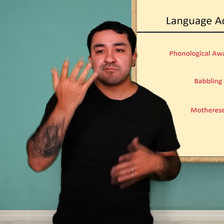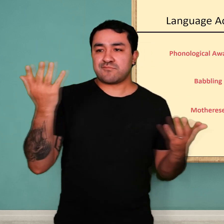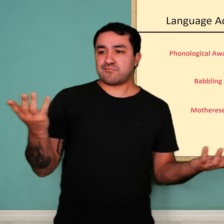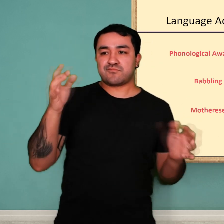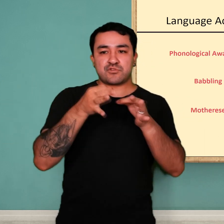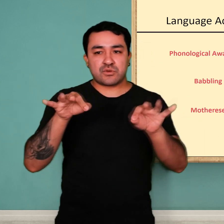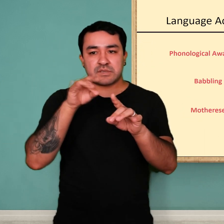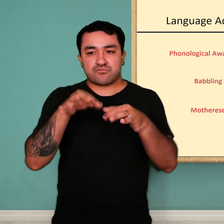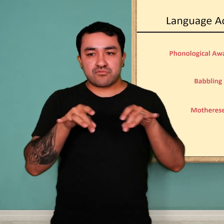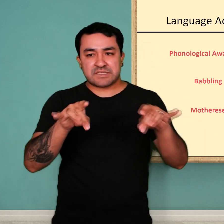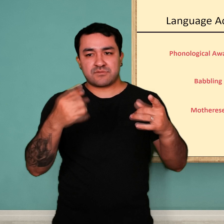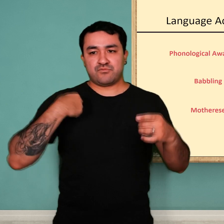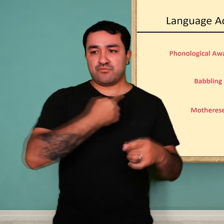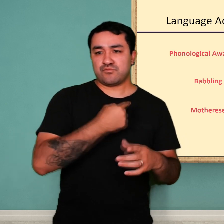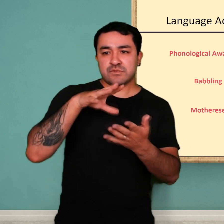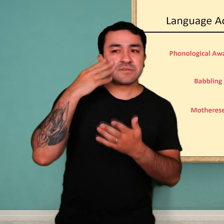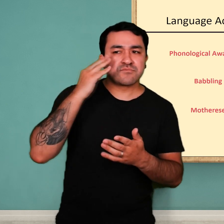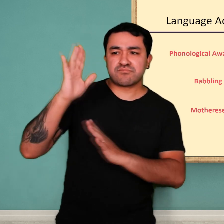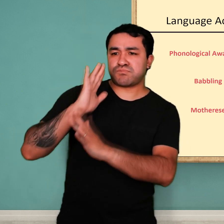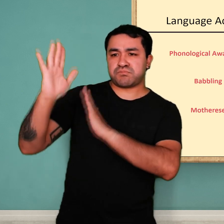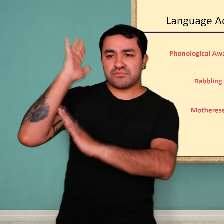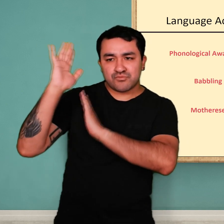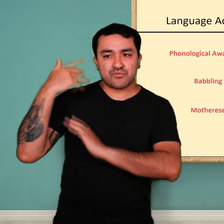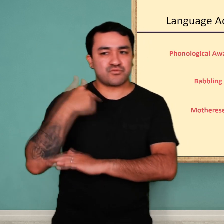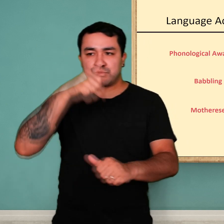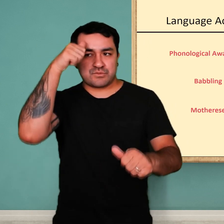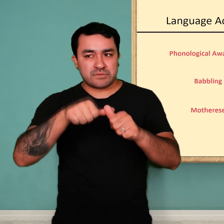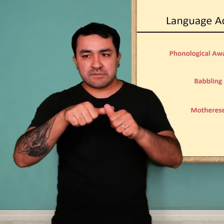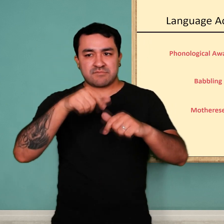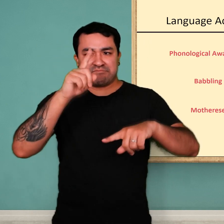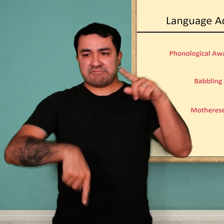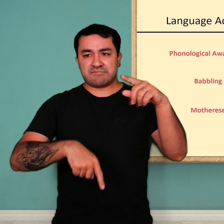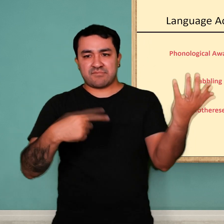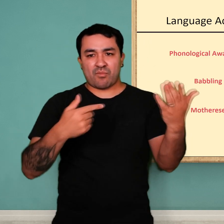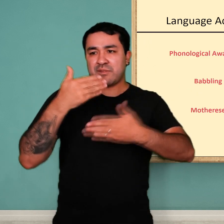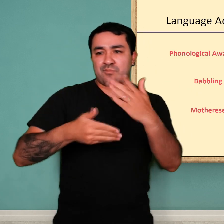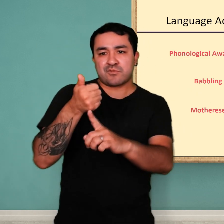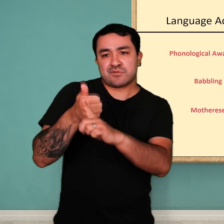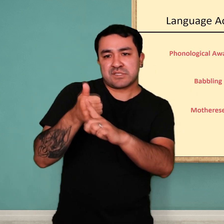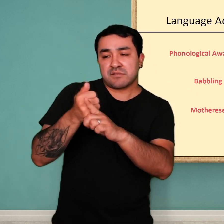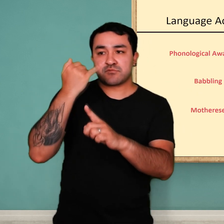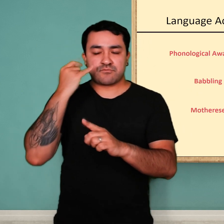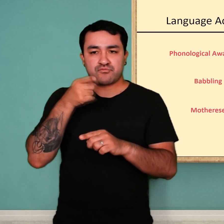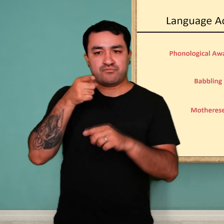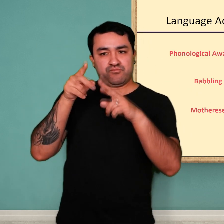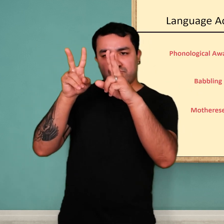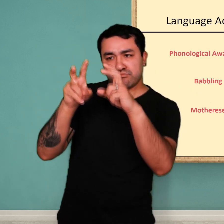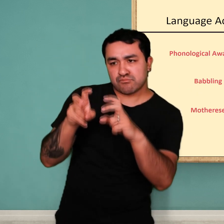because it happens at such a young age, a time our memory does not stretch back to. However, when you